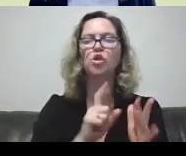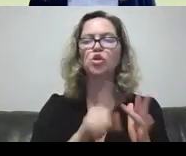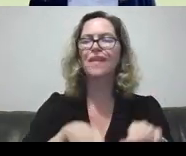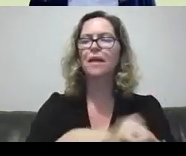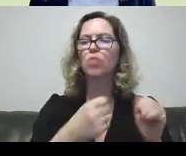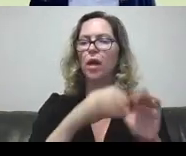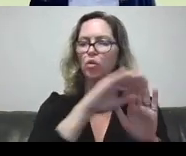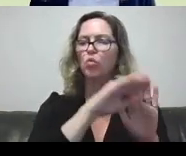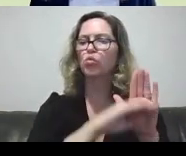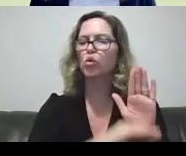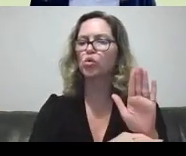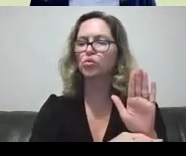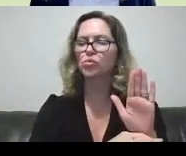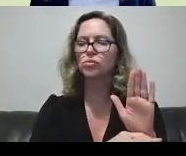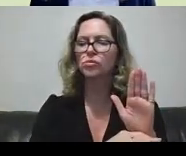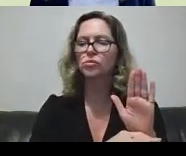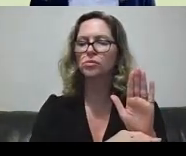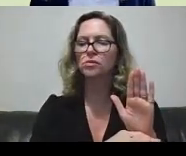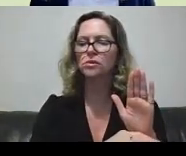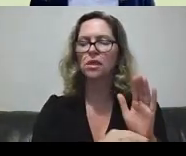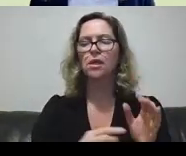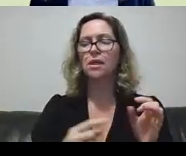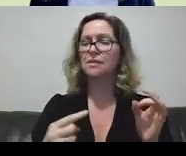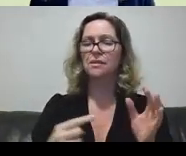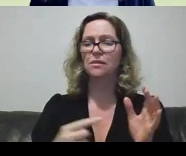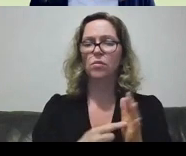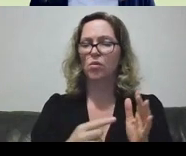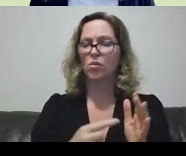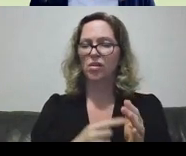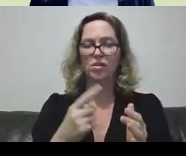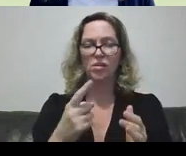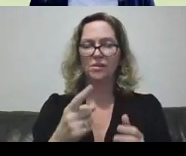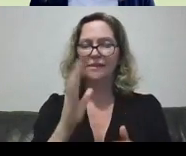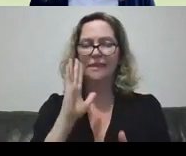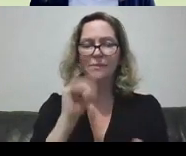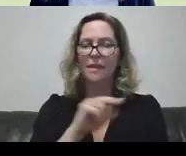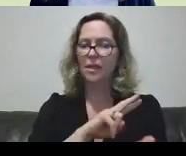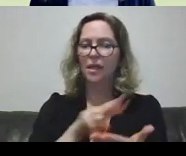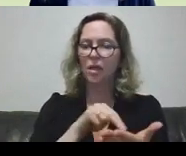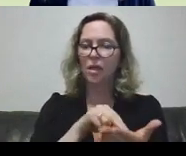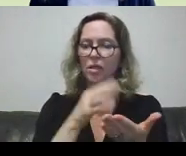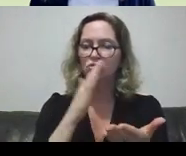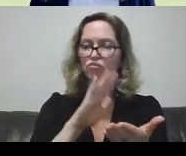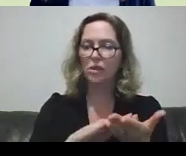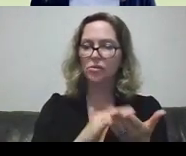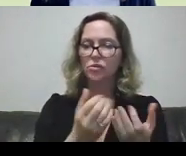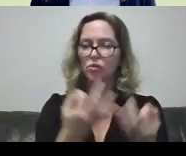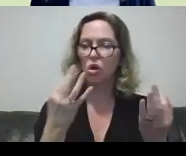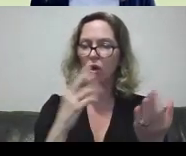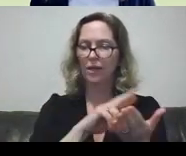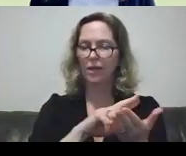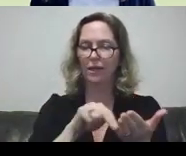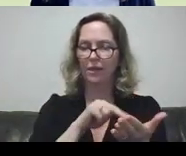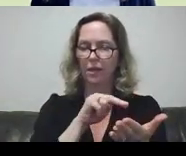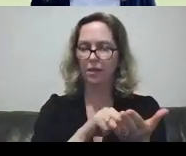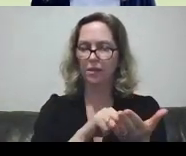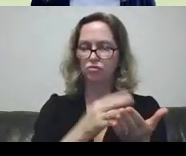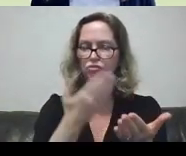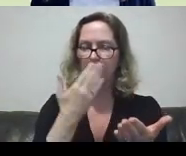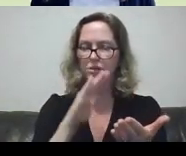it's relevant for any worker or provider regardless of whether they're NDIS registered or not and you can always call our advocacy and leadership team if